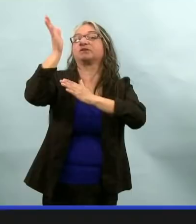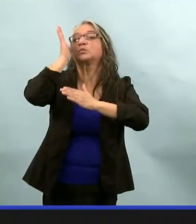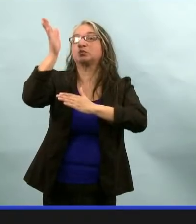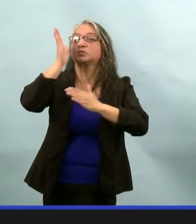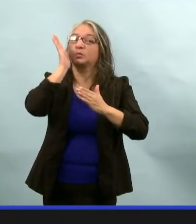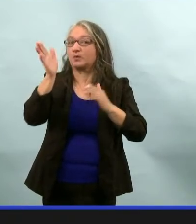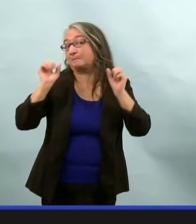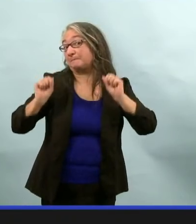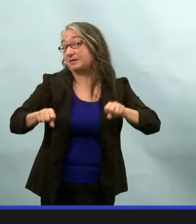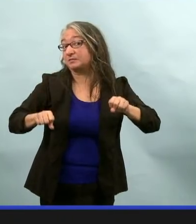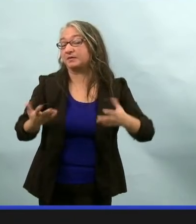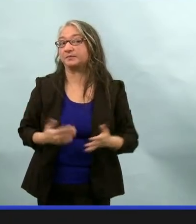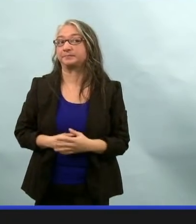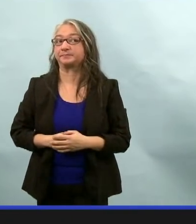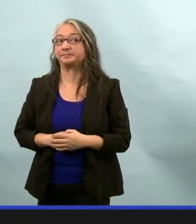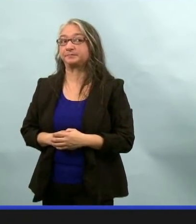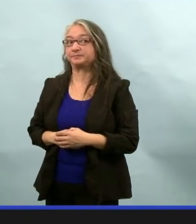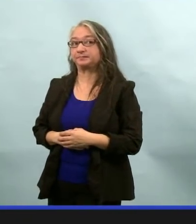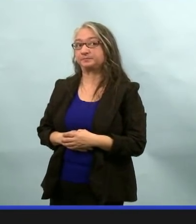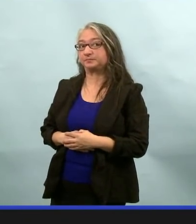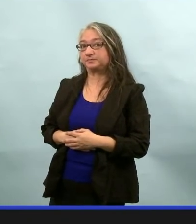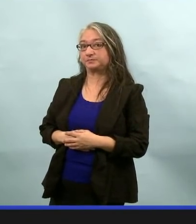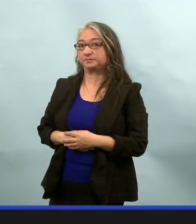and just on vaccines again if you can remind me